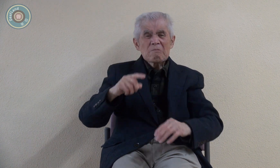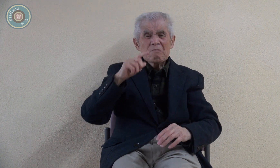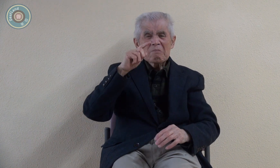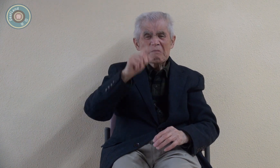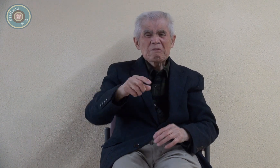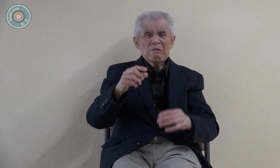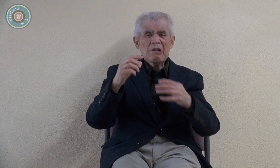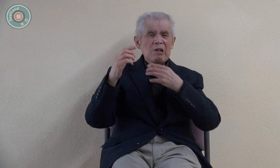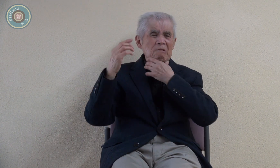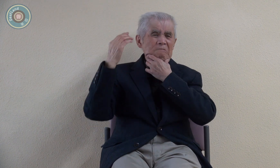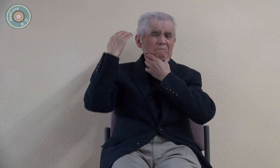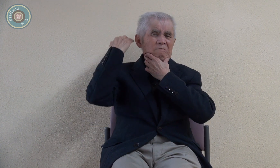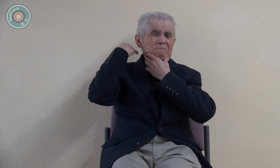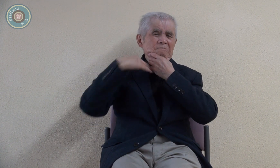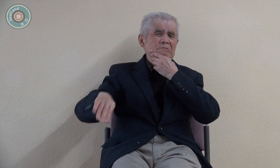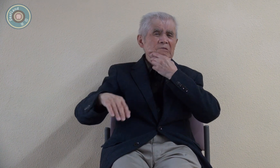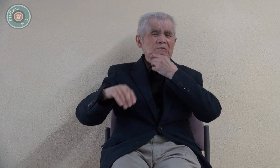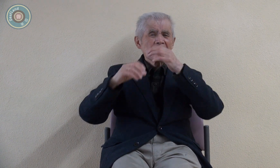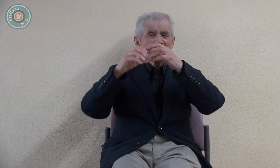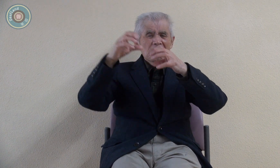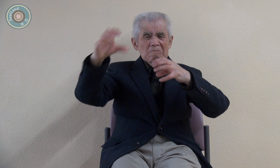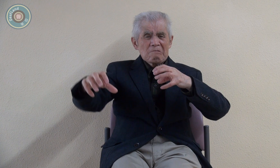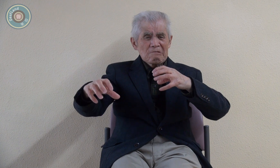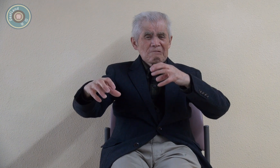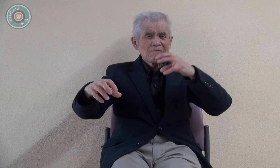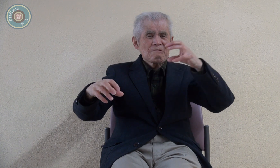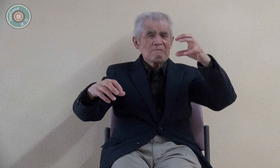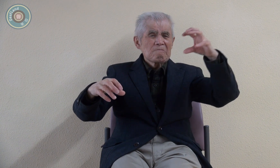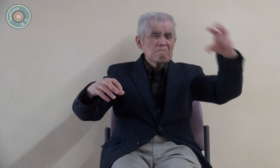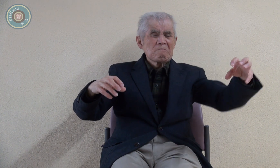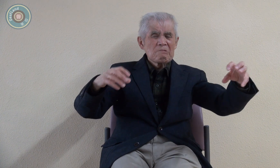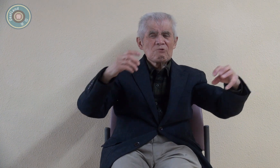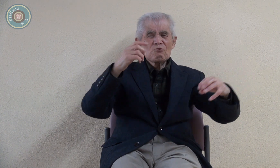Some bodies had only their heads